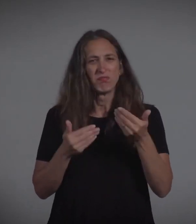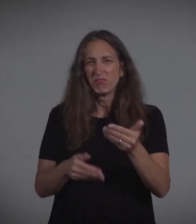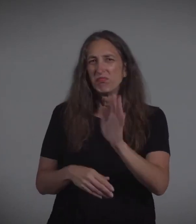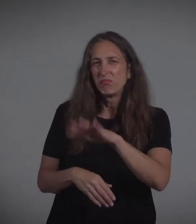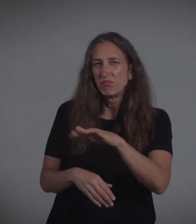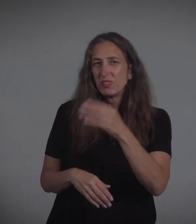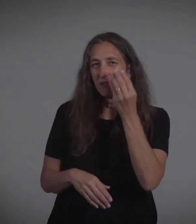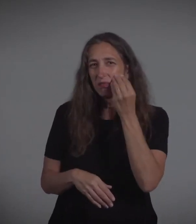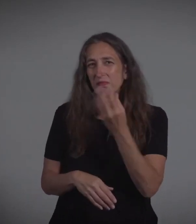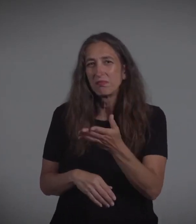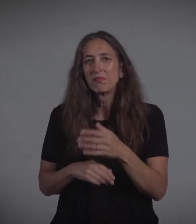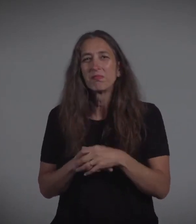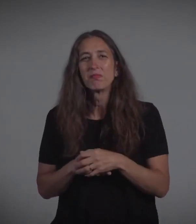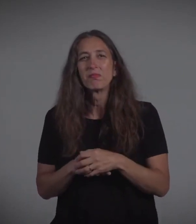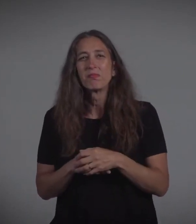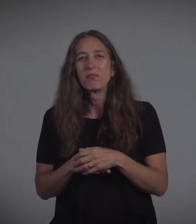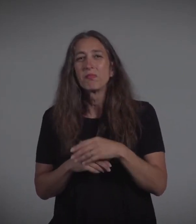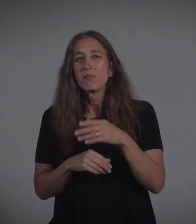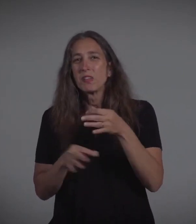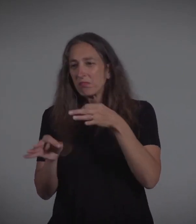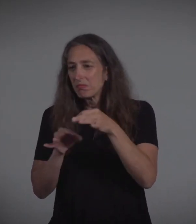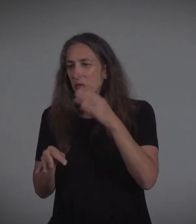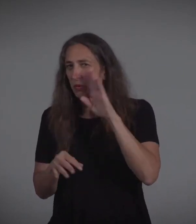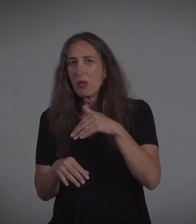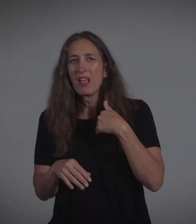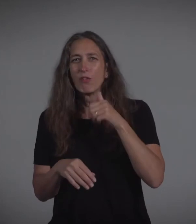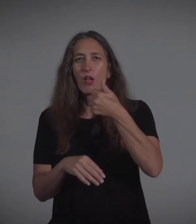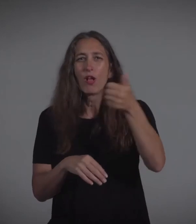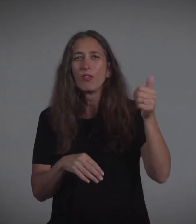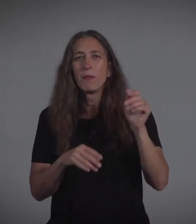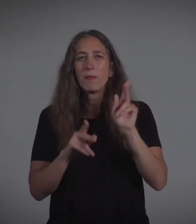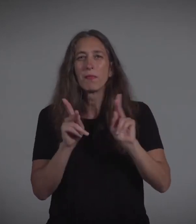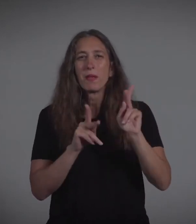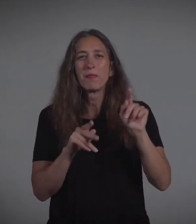Explain that there are people ready to help them at local shelters and agencies.